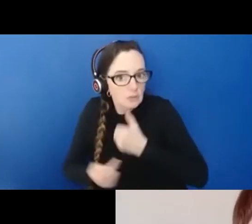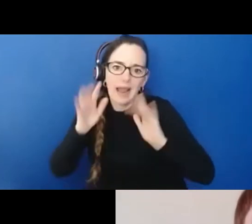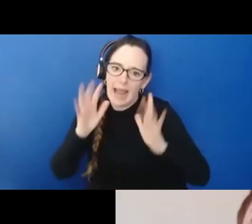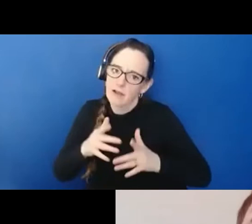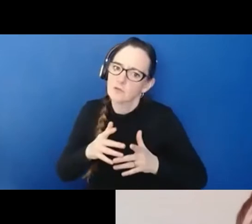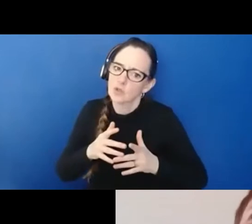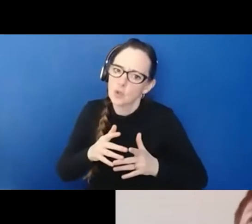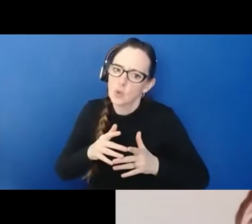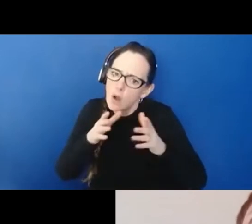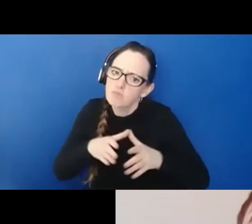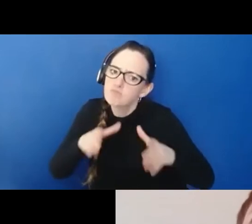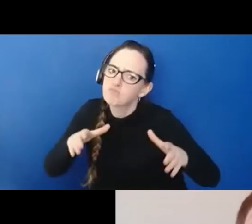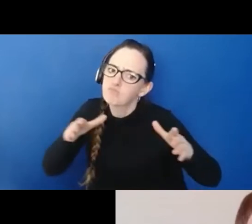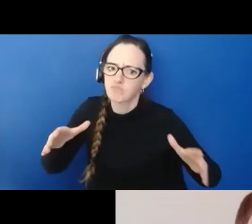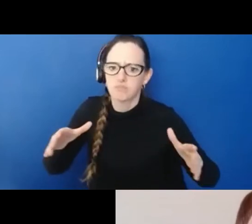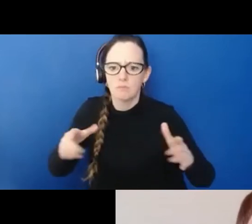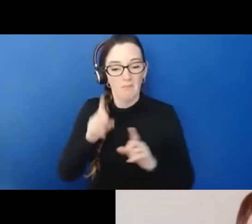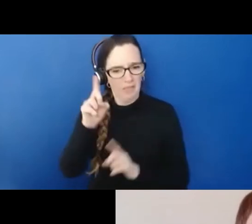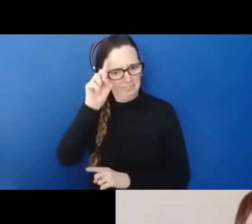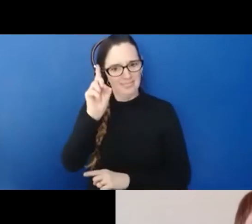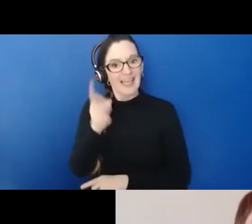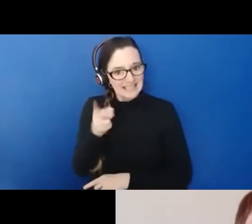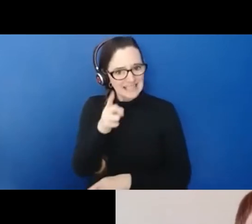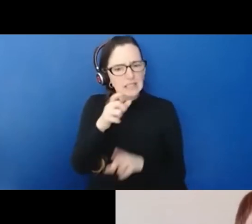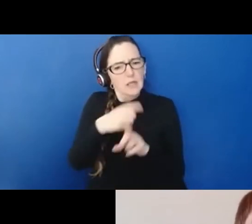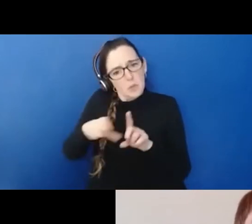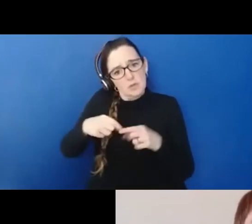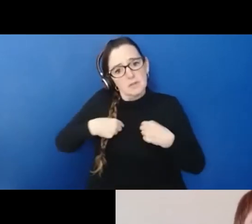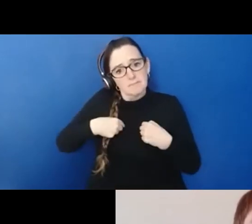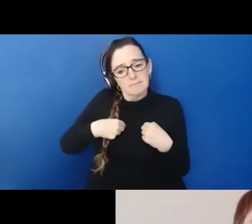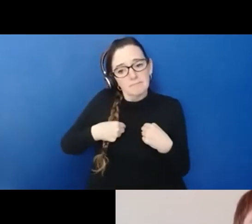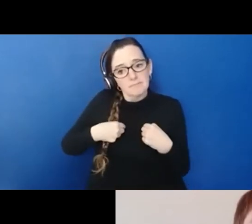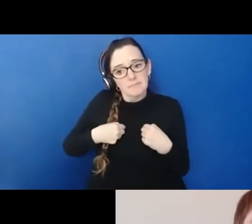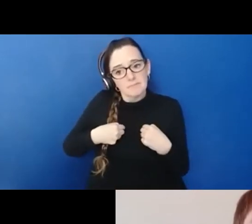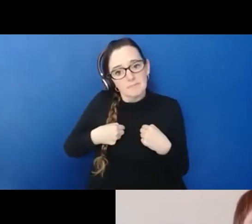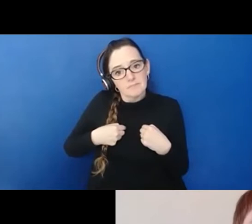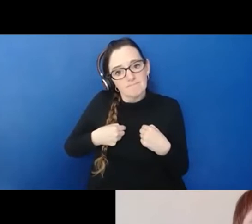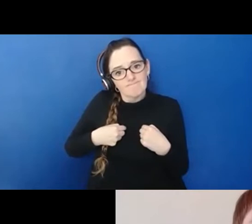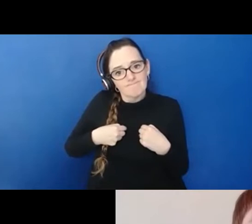and I think that's what community is. >> SIDDHARTH: Thank you.